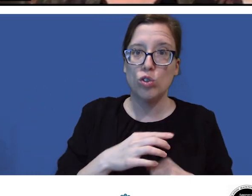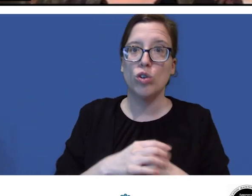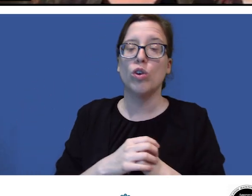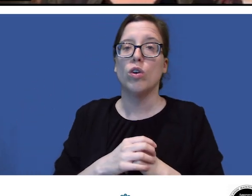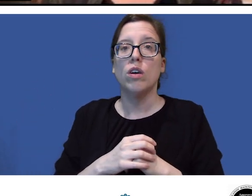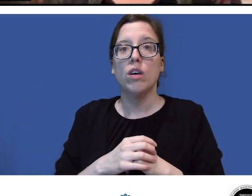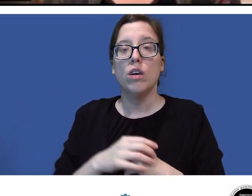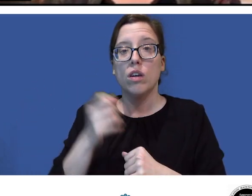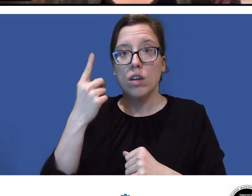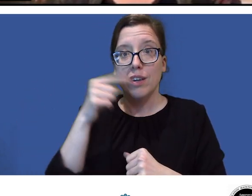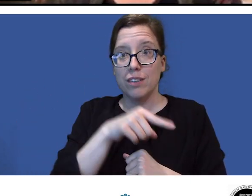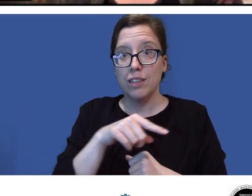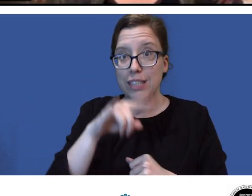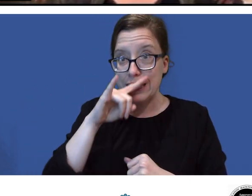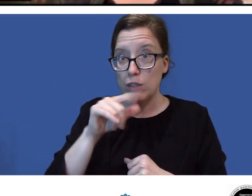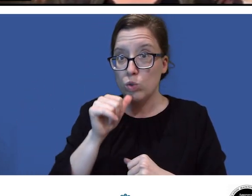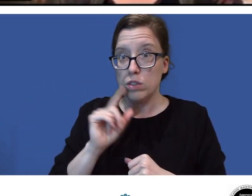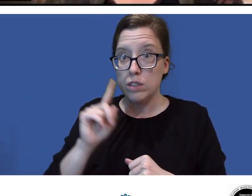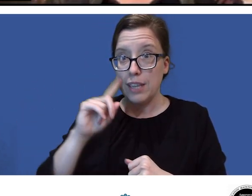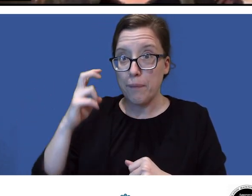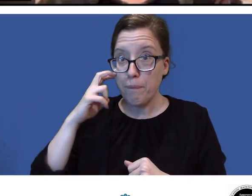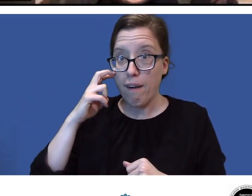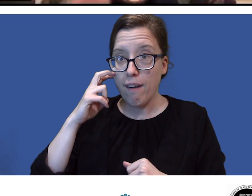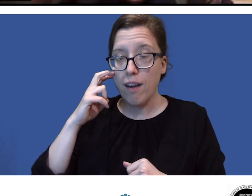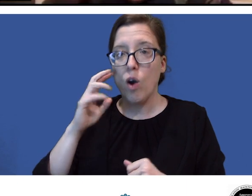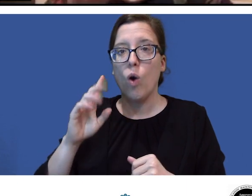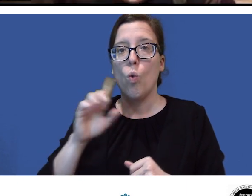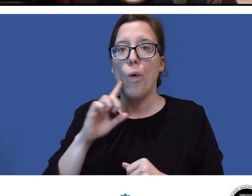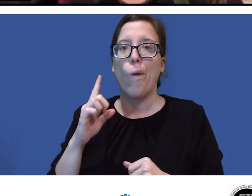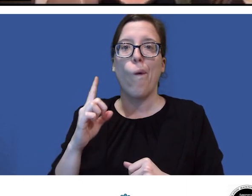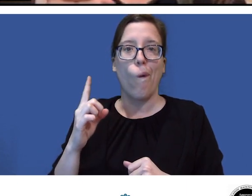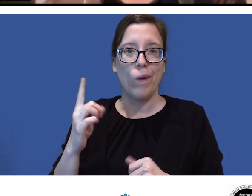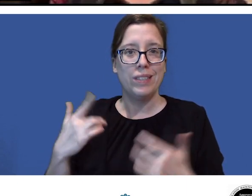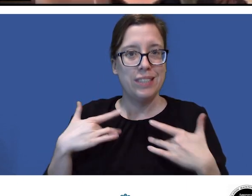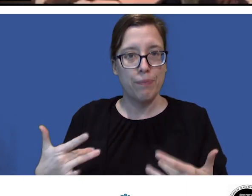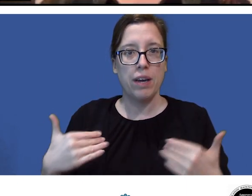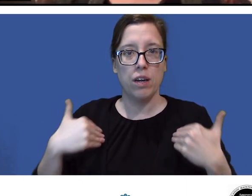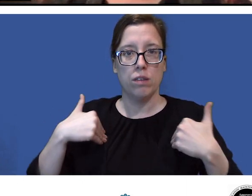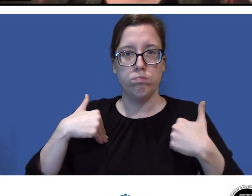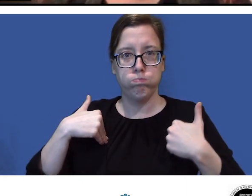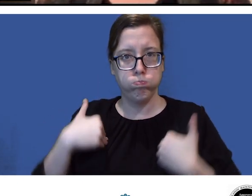more rapidly than their same-age peers. Because they're working so hard